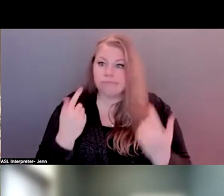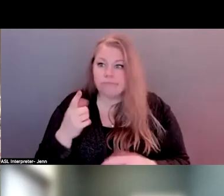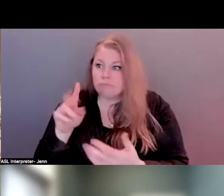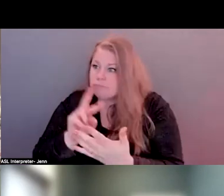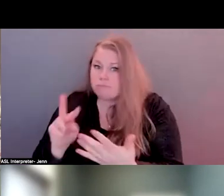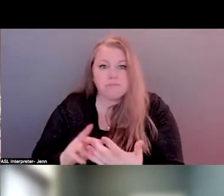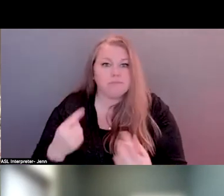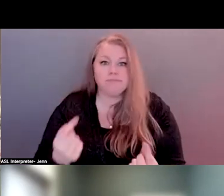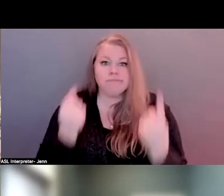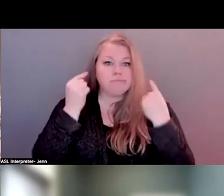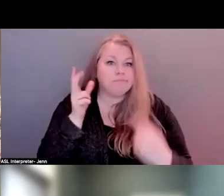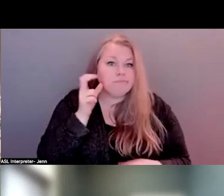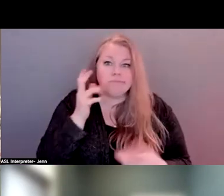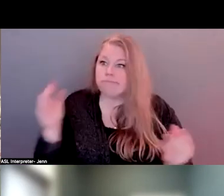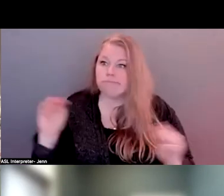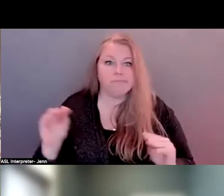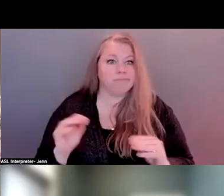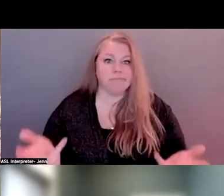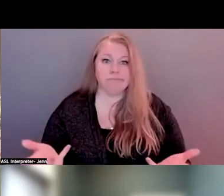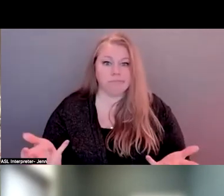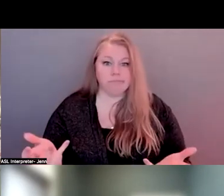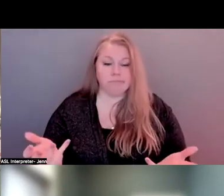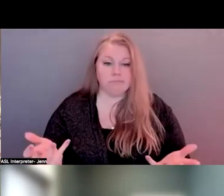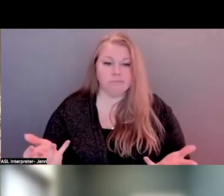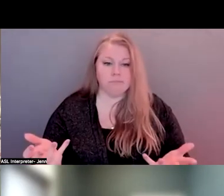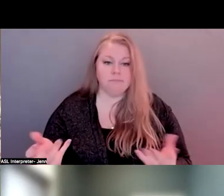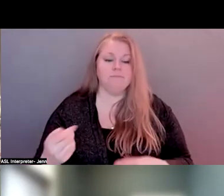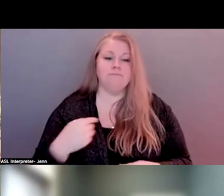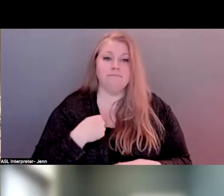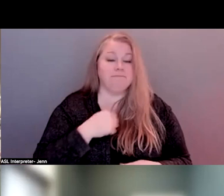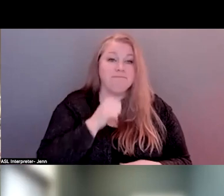understand anything that anybody says to me. Though I am neither blind nor deaf.